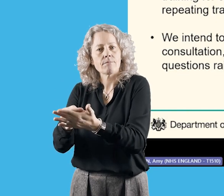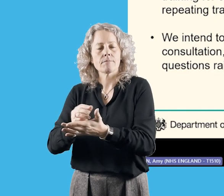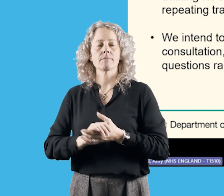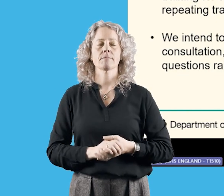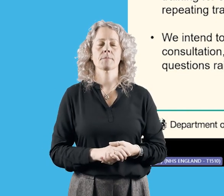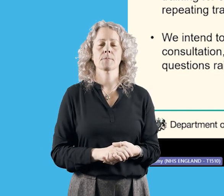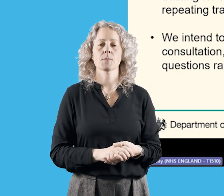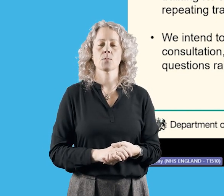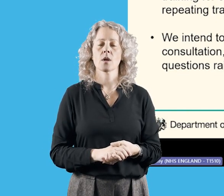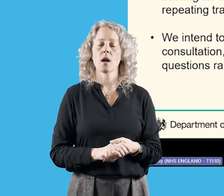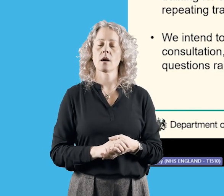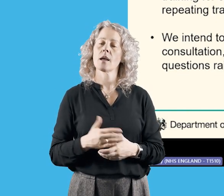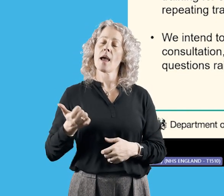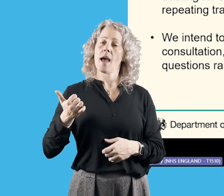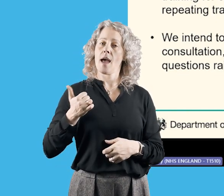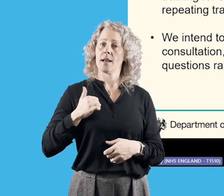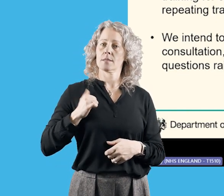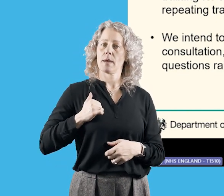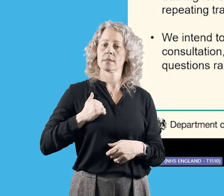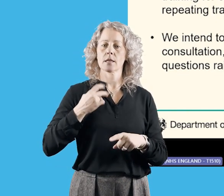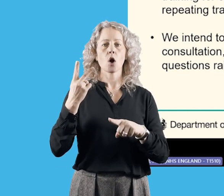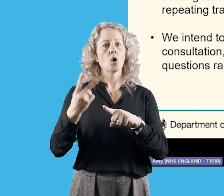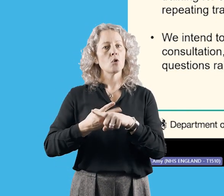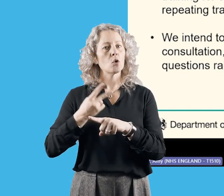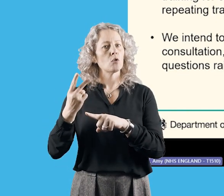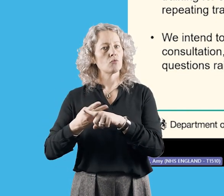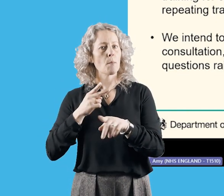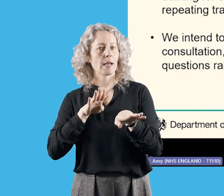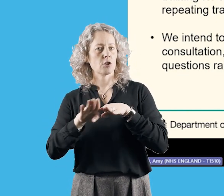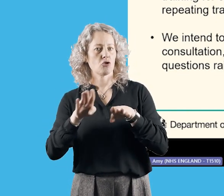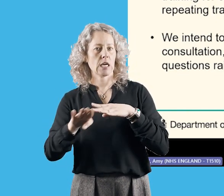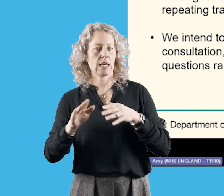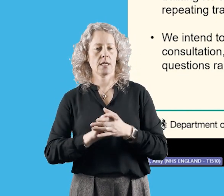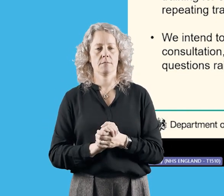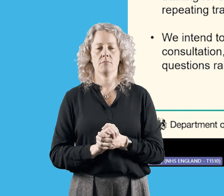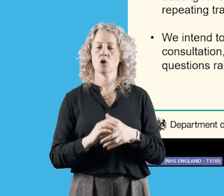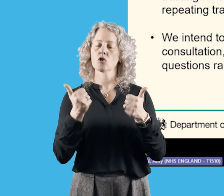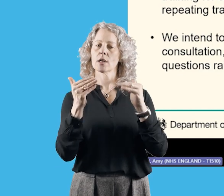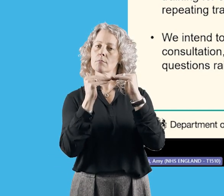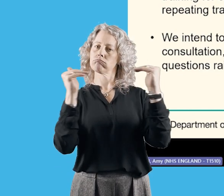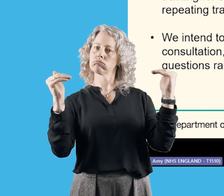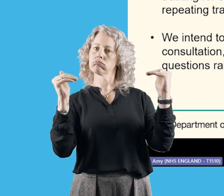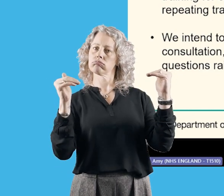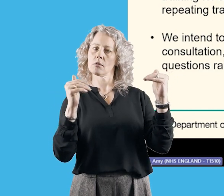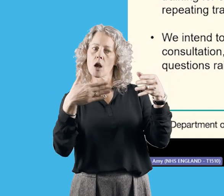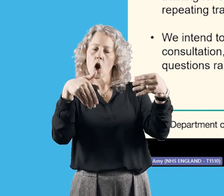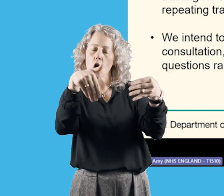and expectations on repeating training, such as greater clarity on whether the training content would be kept up to date.